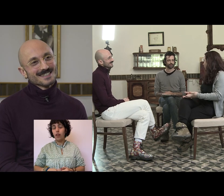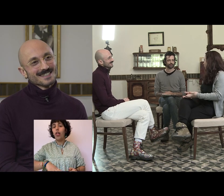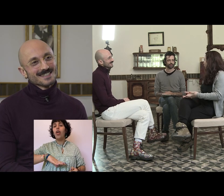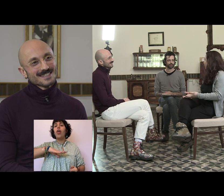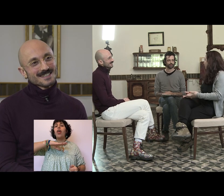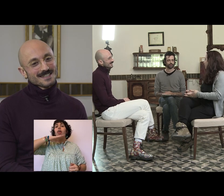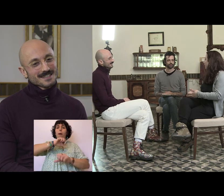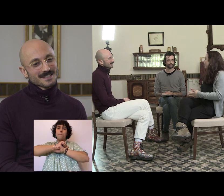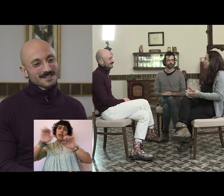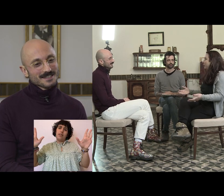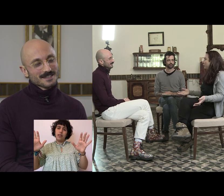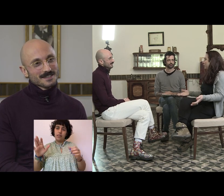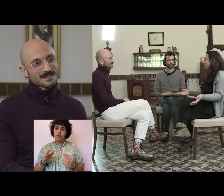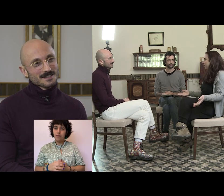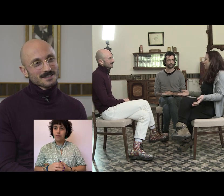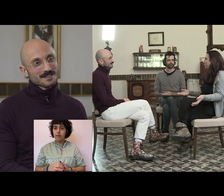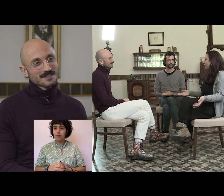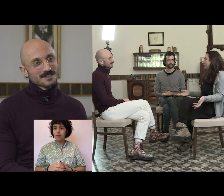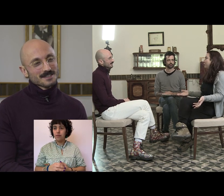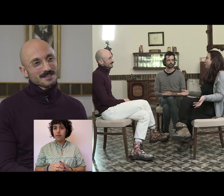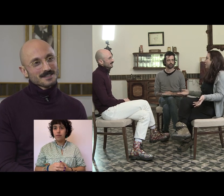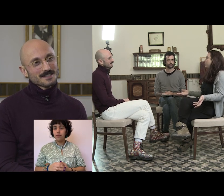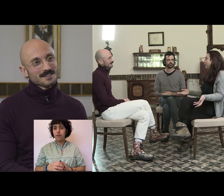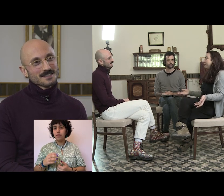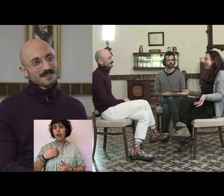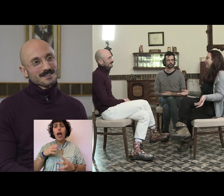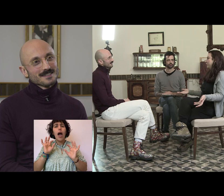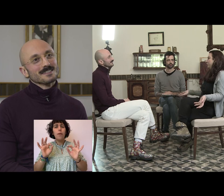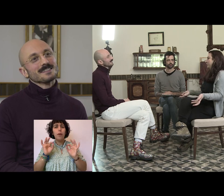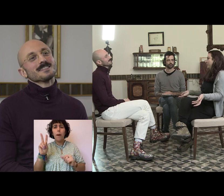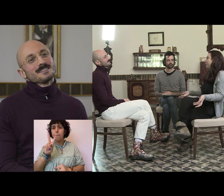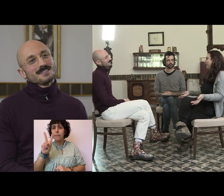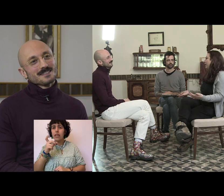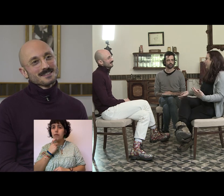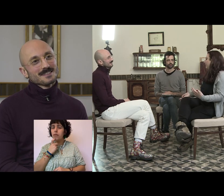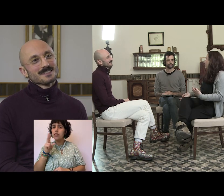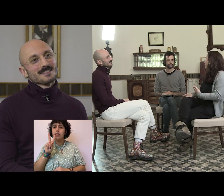After being exposed to the same thing for 20 years, you say "not my business"